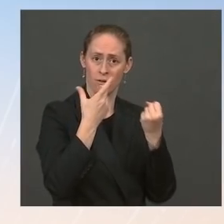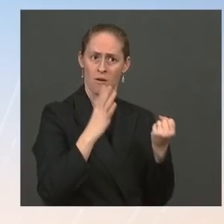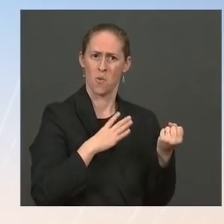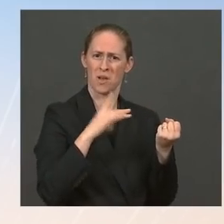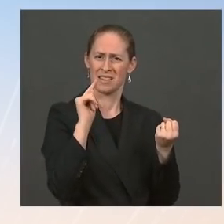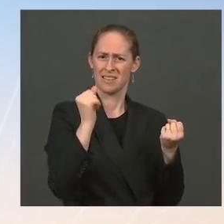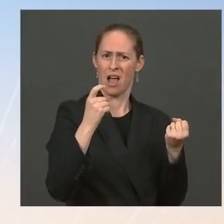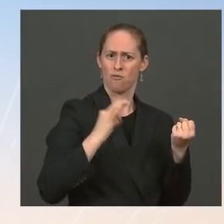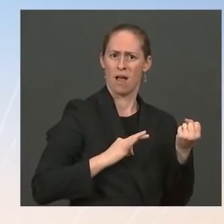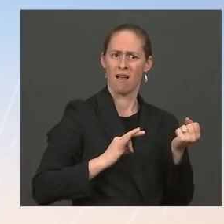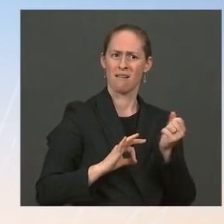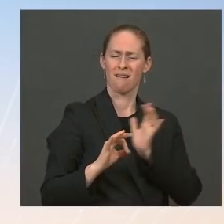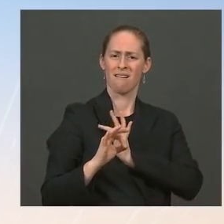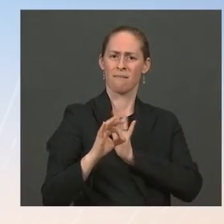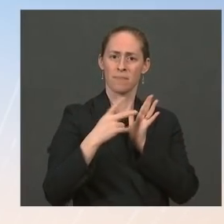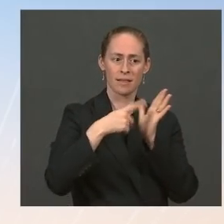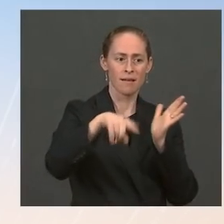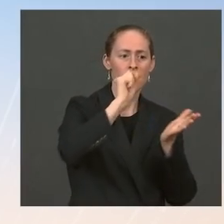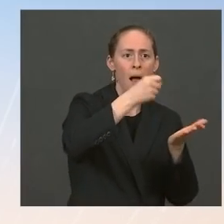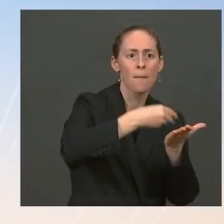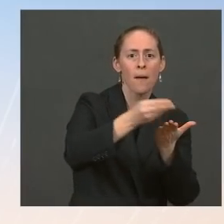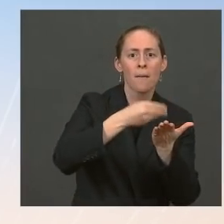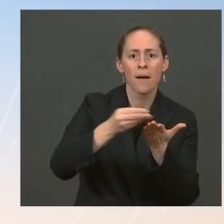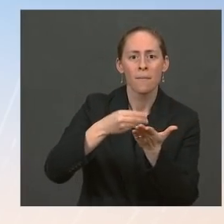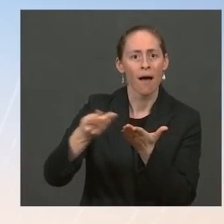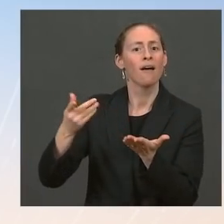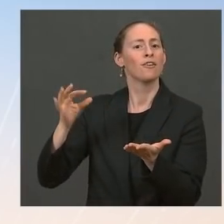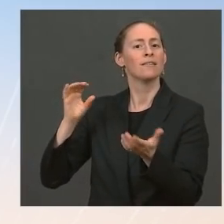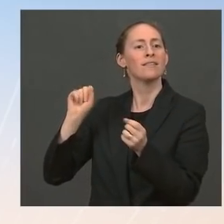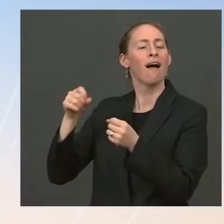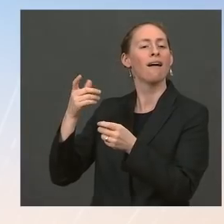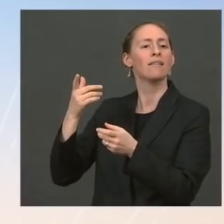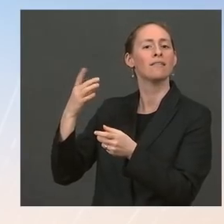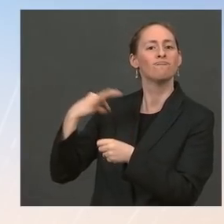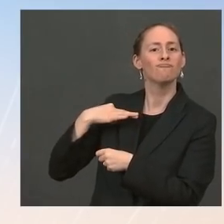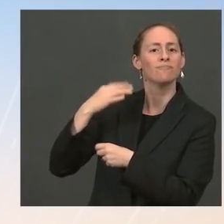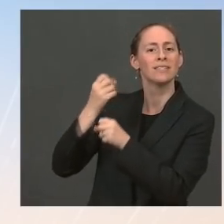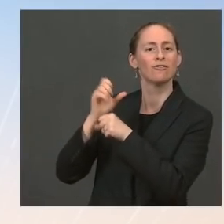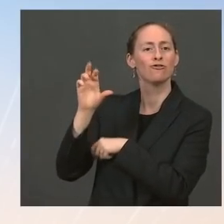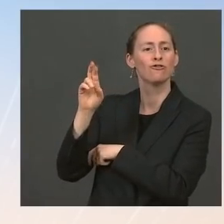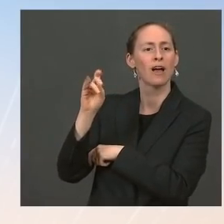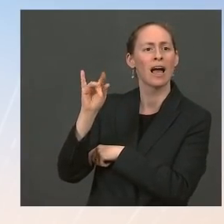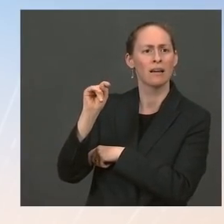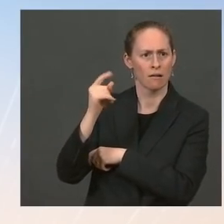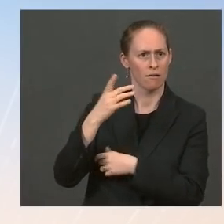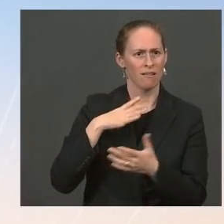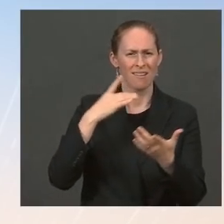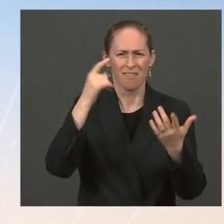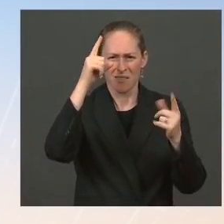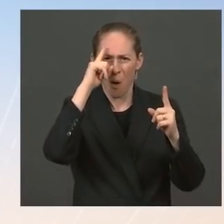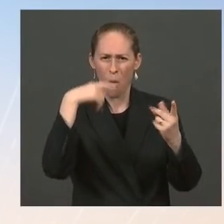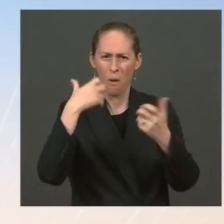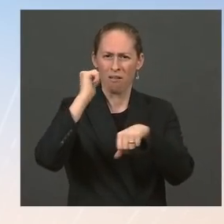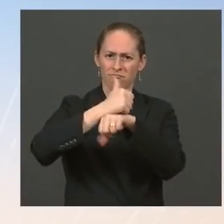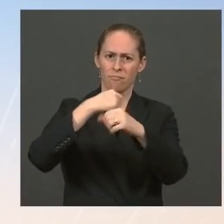It's not the first time that there have been incentives and tax credits to help consumers -- lower prices for consumers,